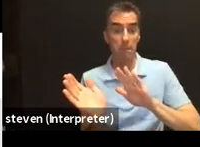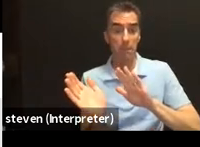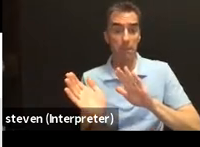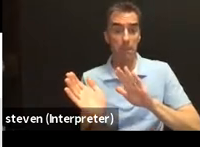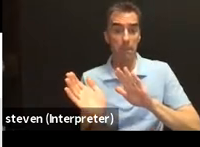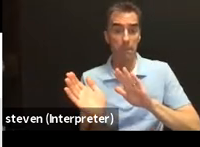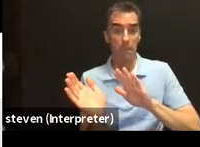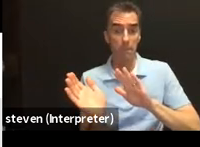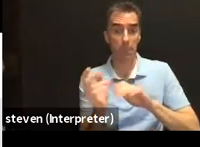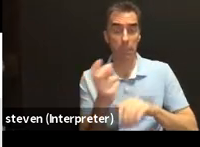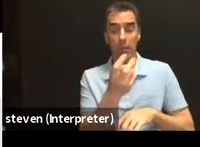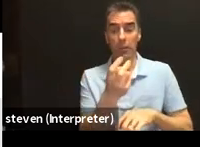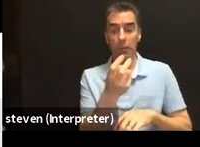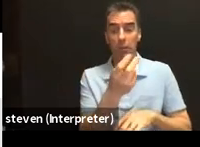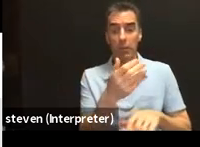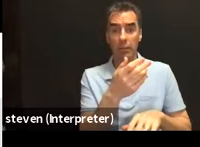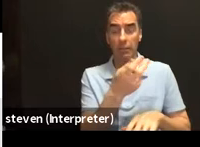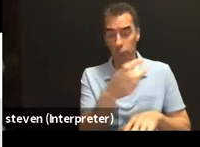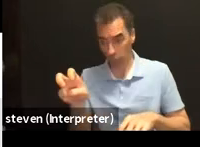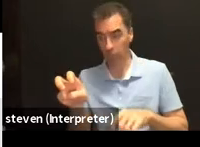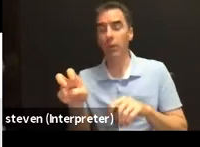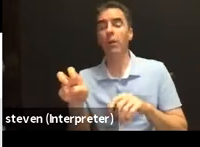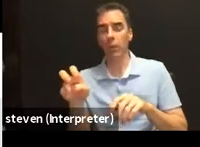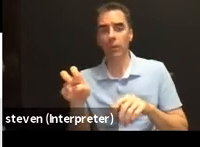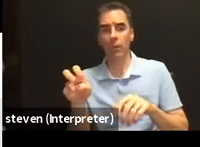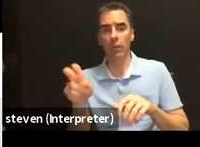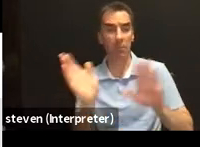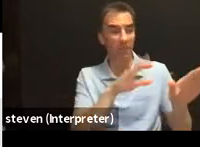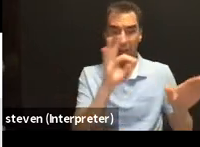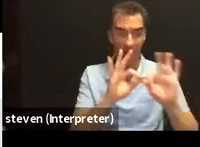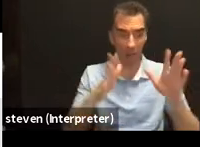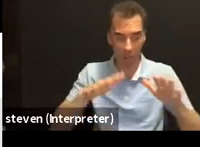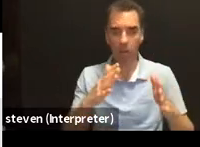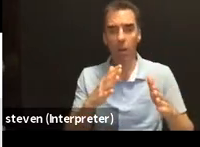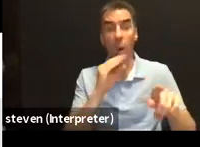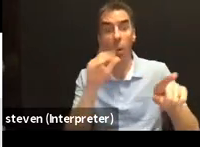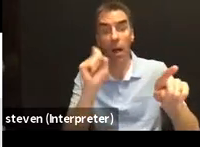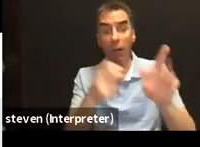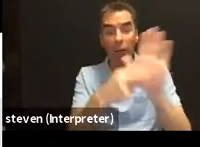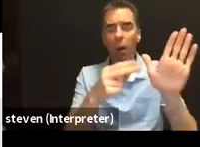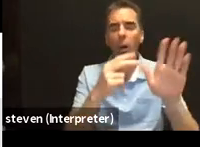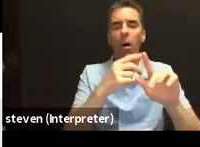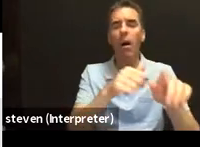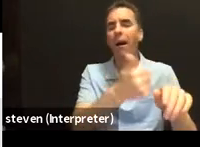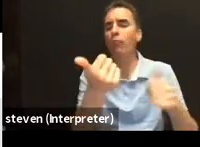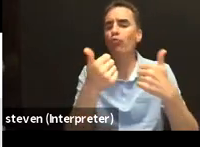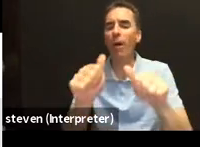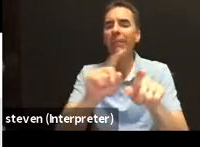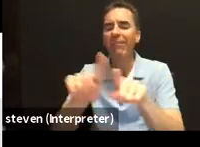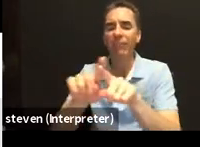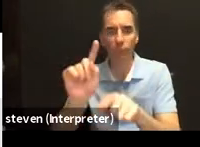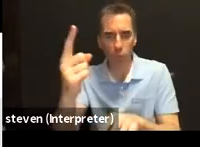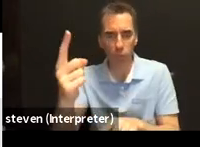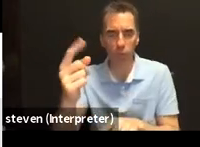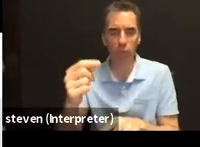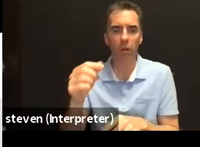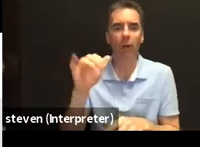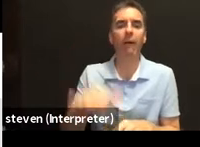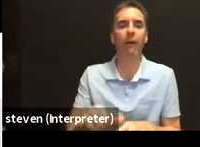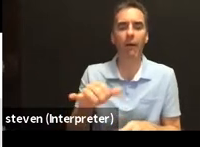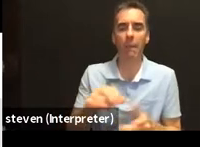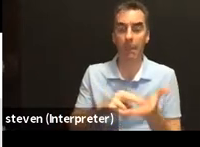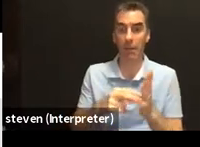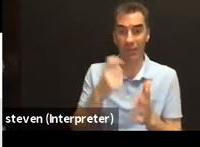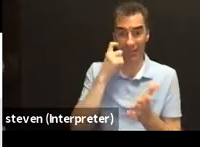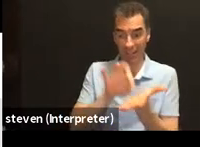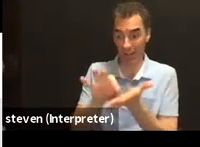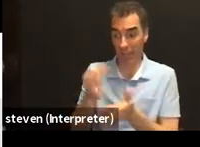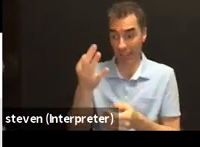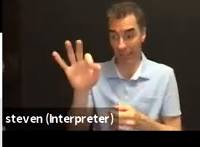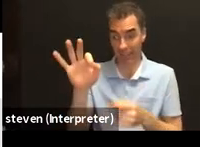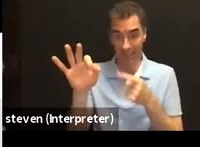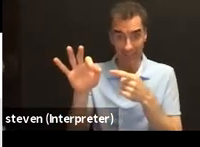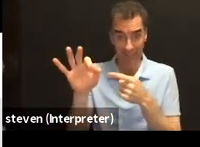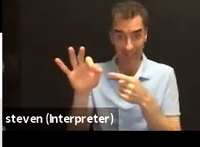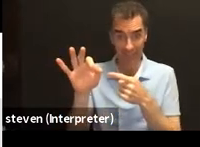maria.rodriguez: The homeless system. So that's why there's that difference. So it means that only 19 of those 100 plus people have actually have a contract with the coordinated entry system and have been assessed for their needs.